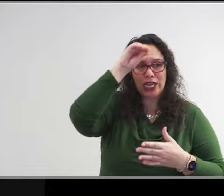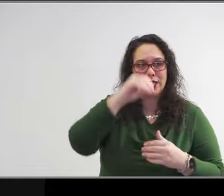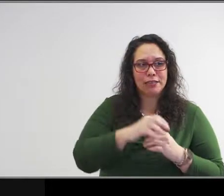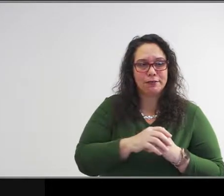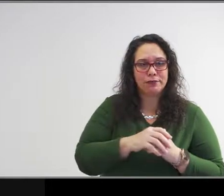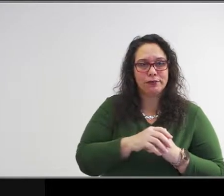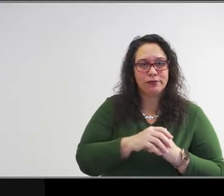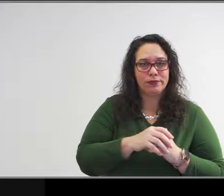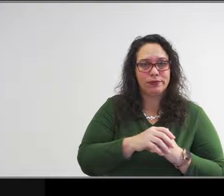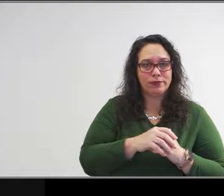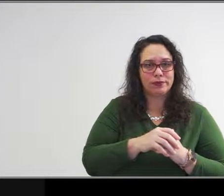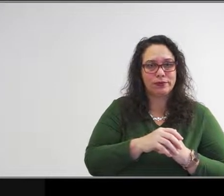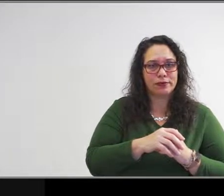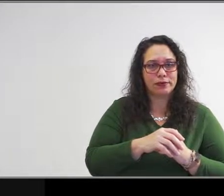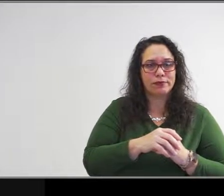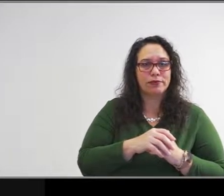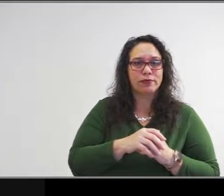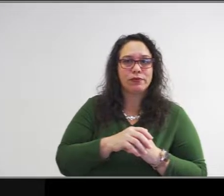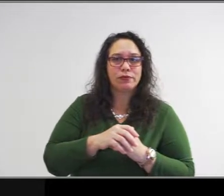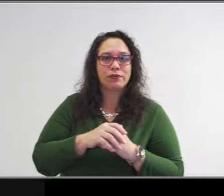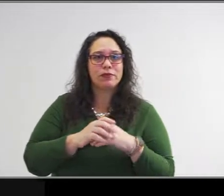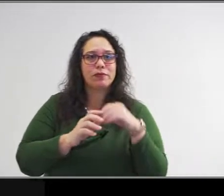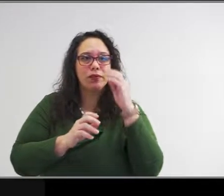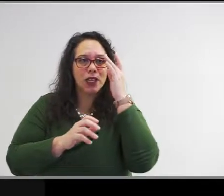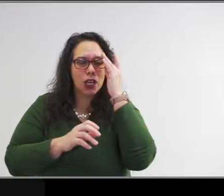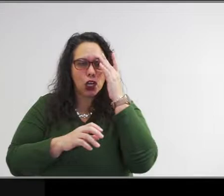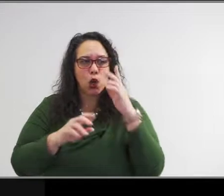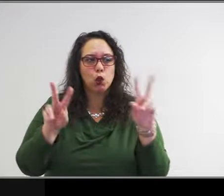To quote, Shayla Brown and SEL TOSA at Lafayette